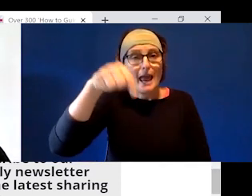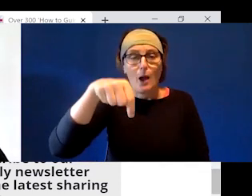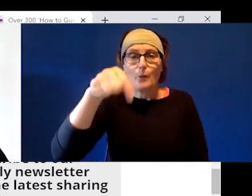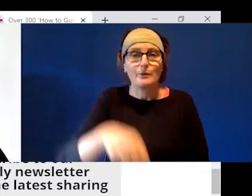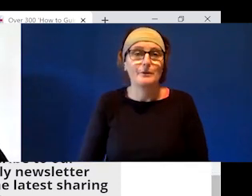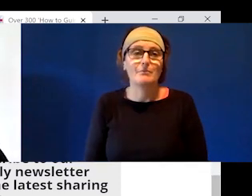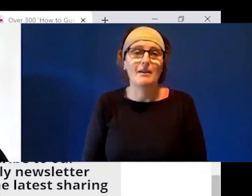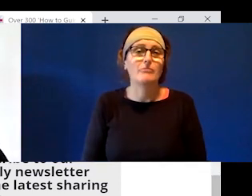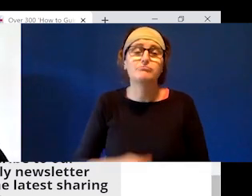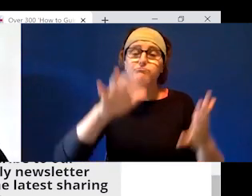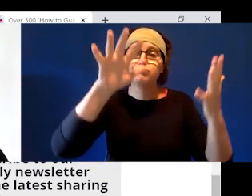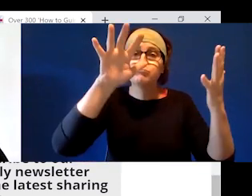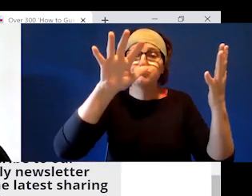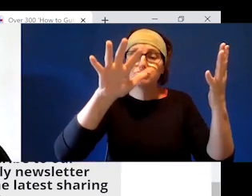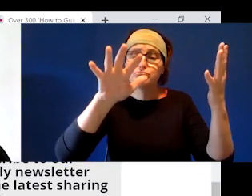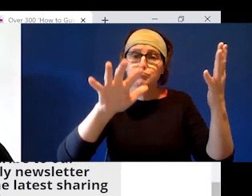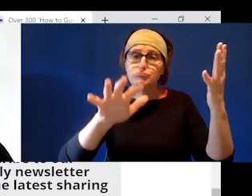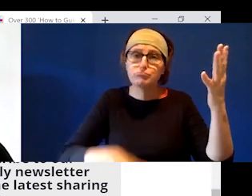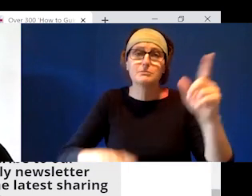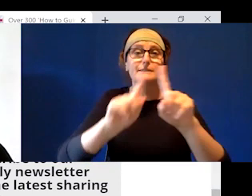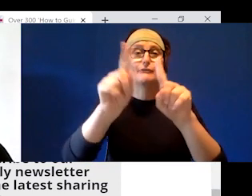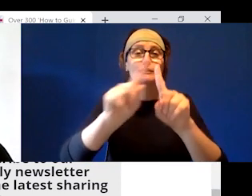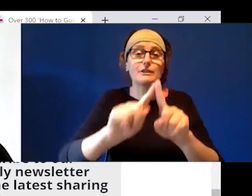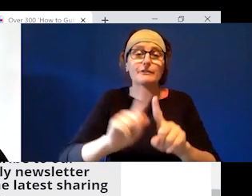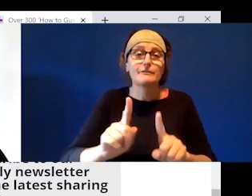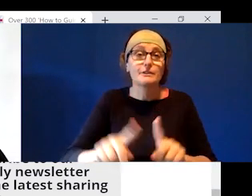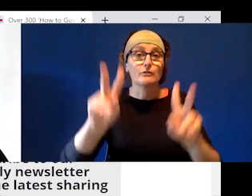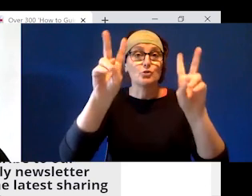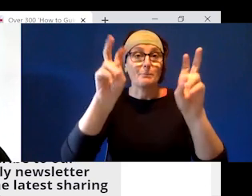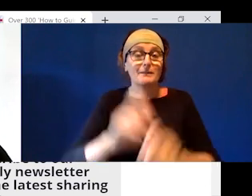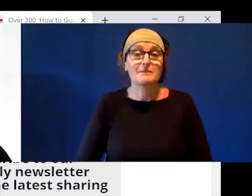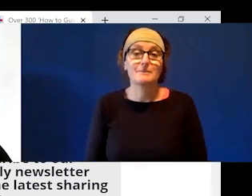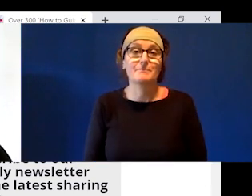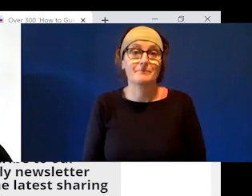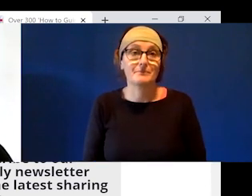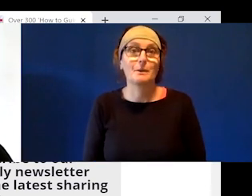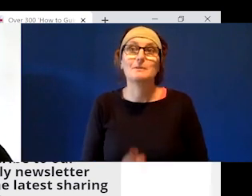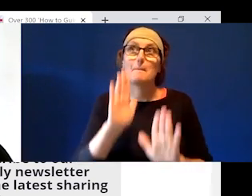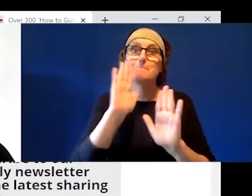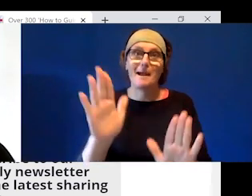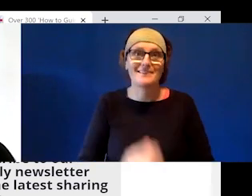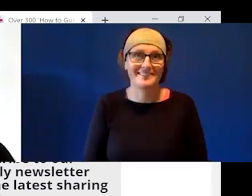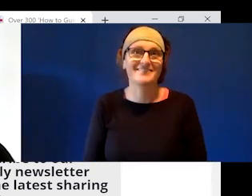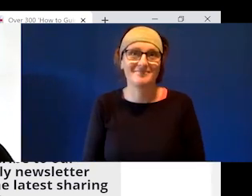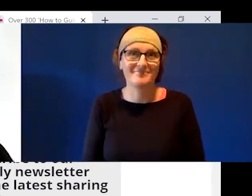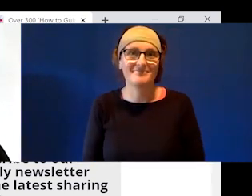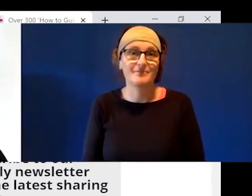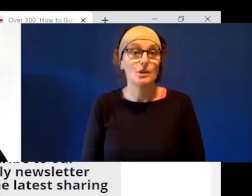find the hundreds and hundreds of topics. It is amazing. I sign up to